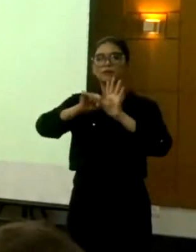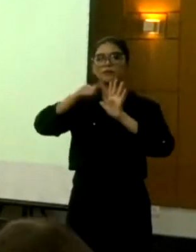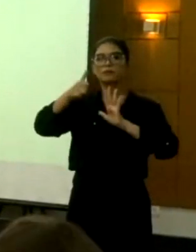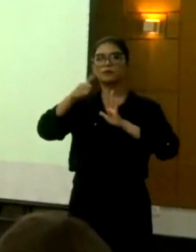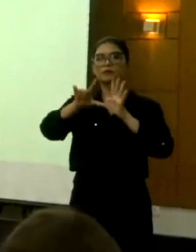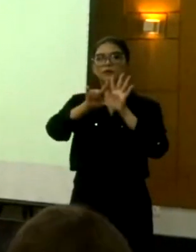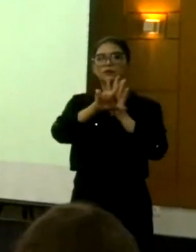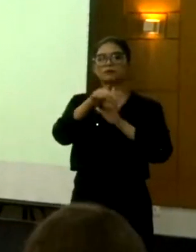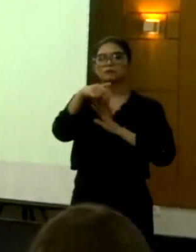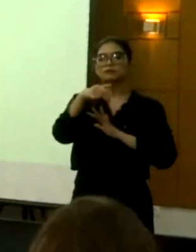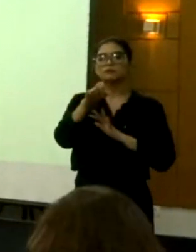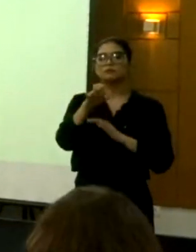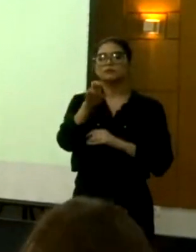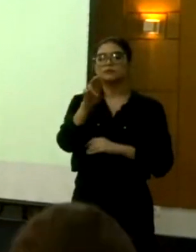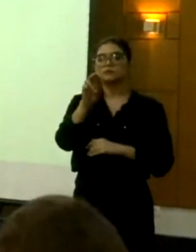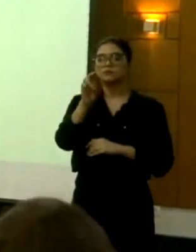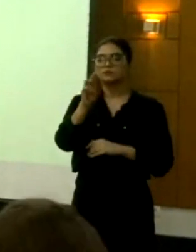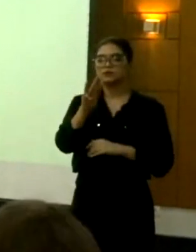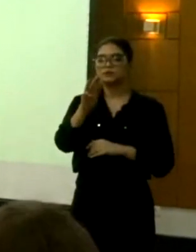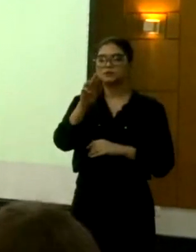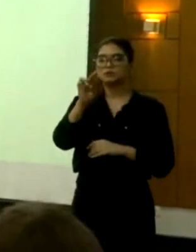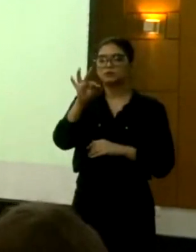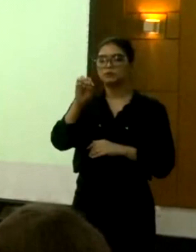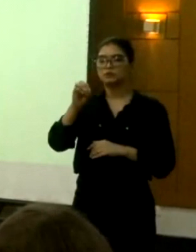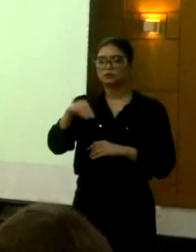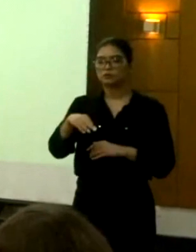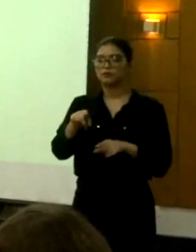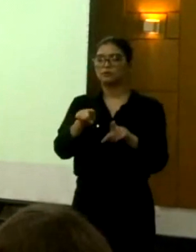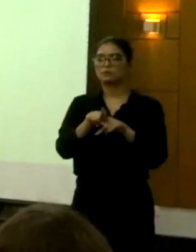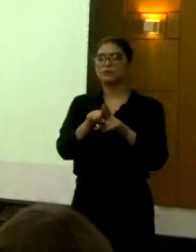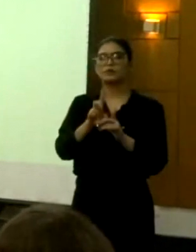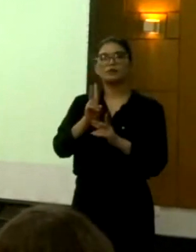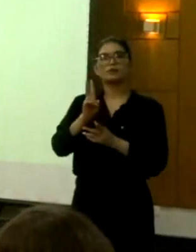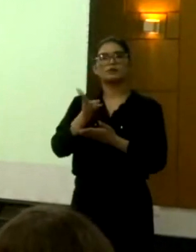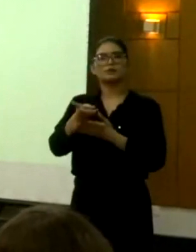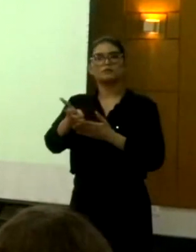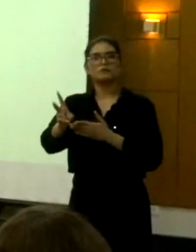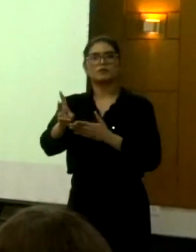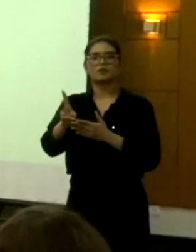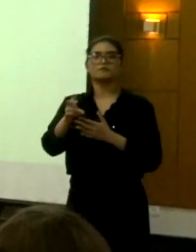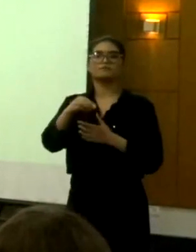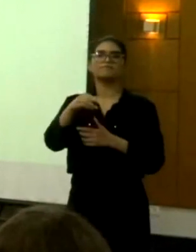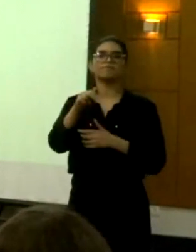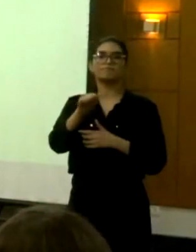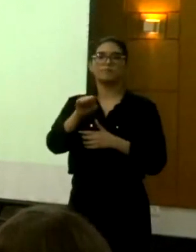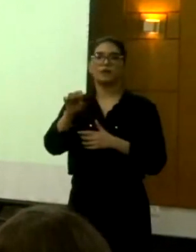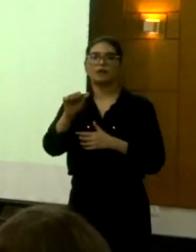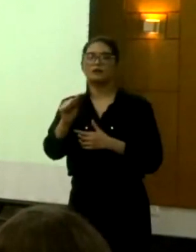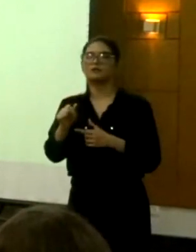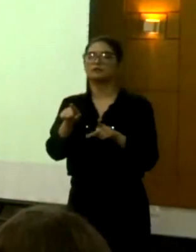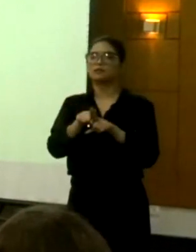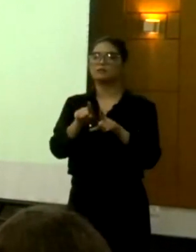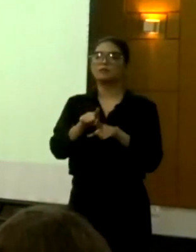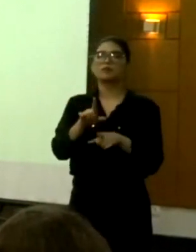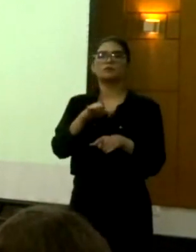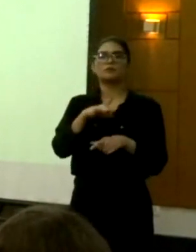here comes conservation of mass continuity equation cloud formation equation of state that we learn in high school